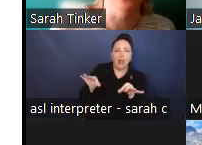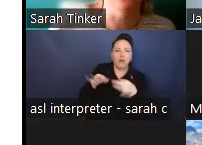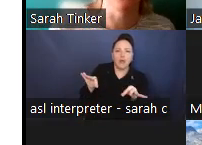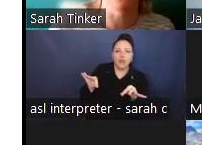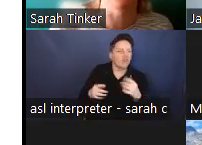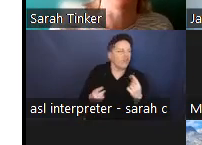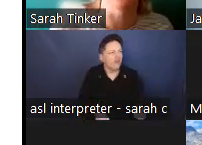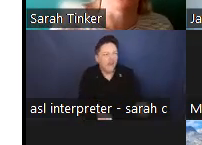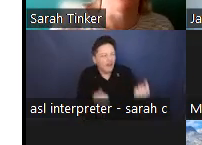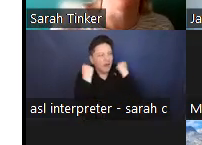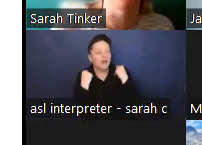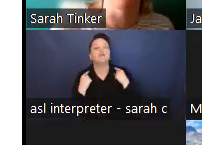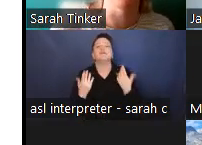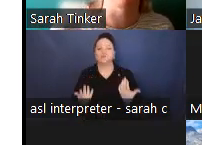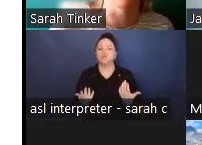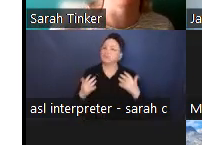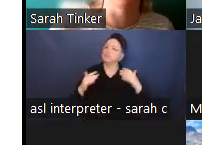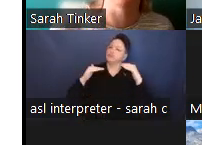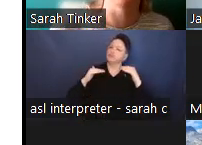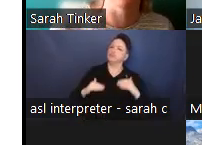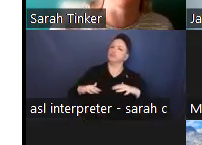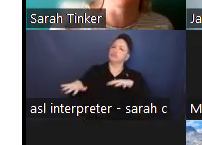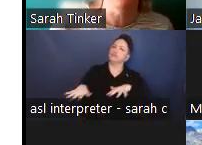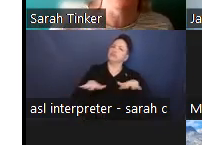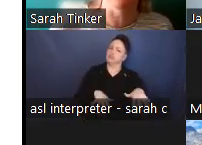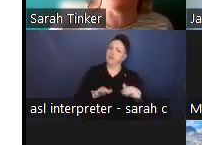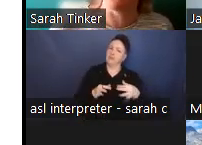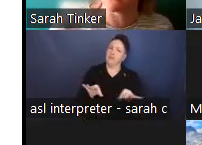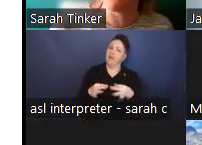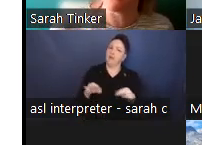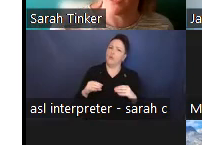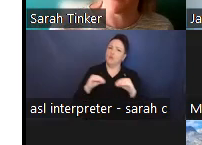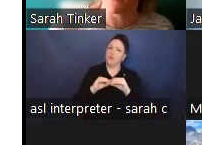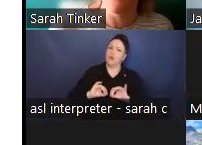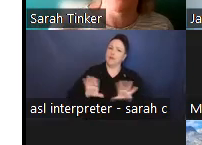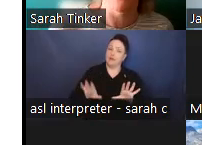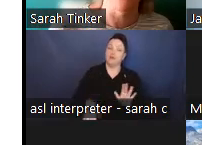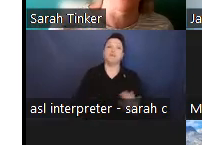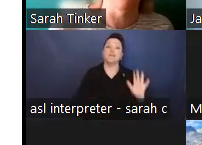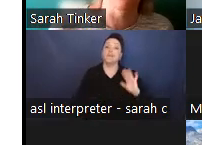Initially on our old sight three quarters content was college left or high her and now